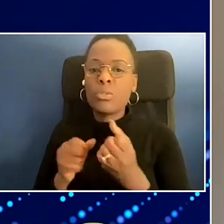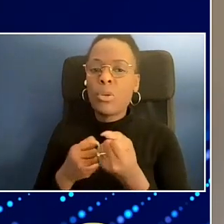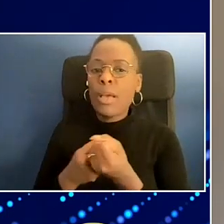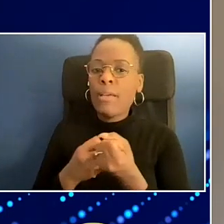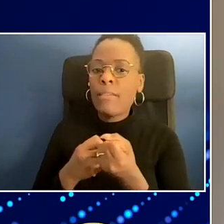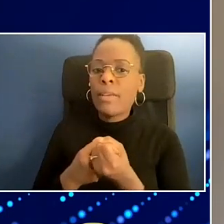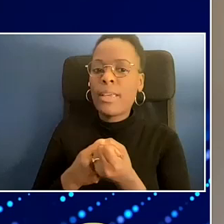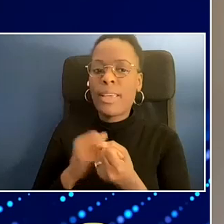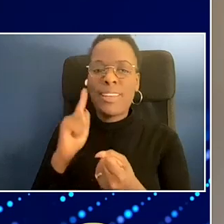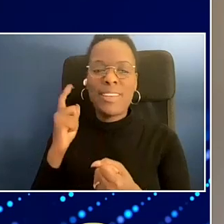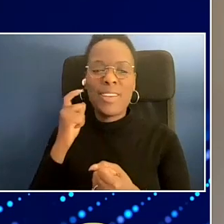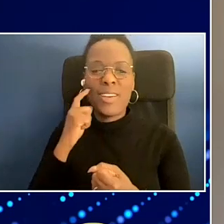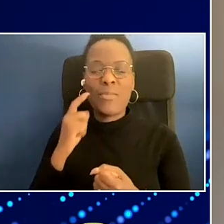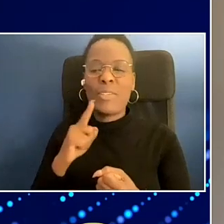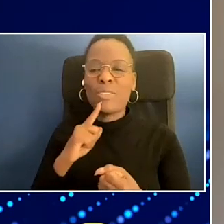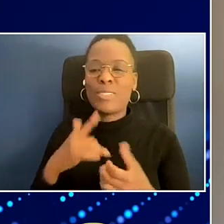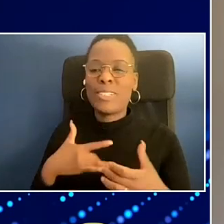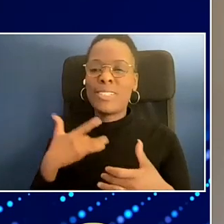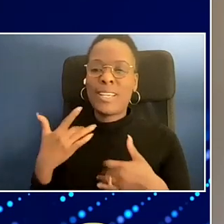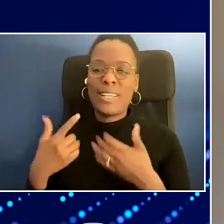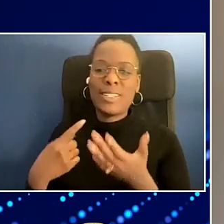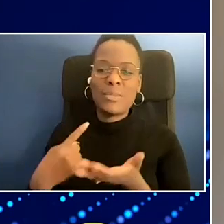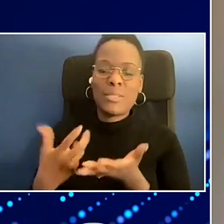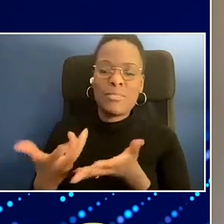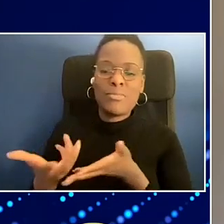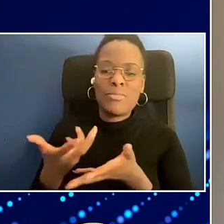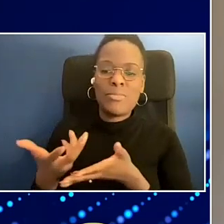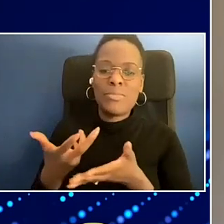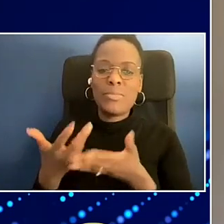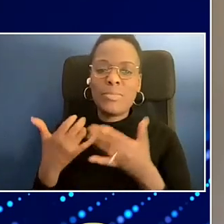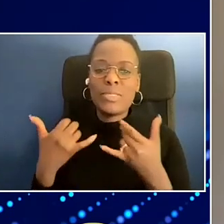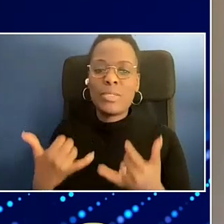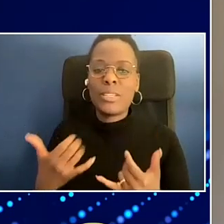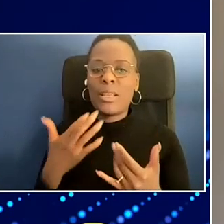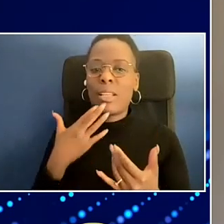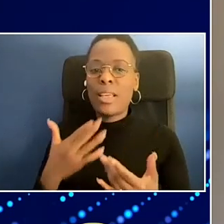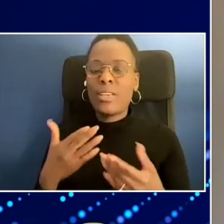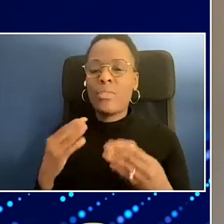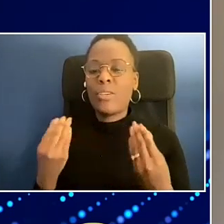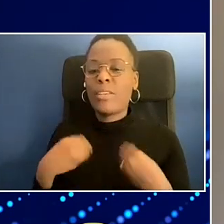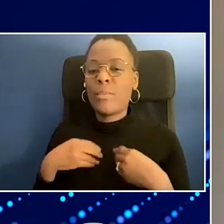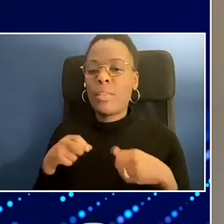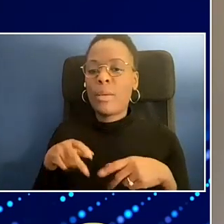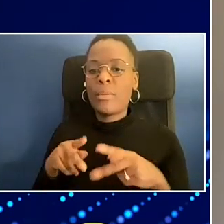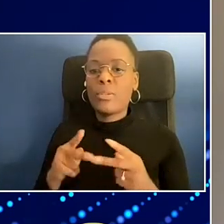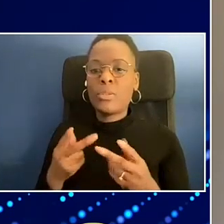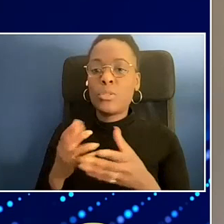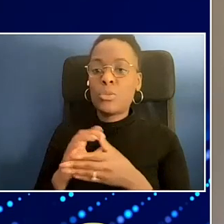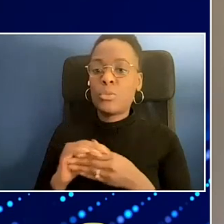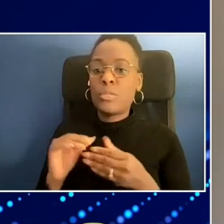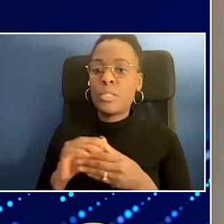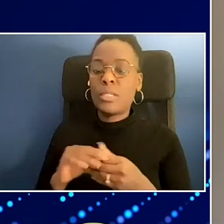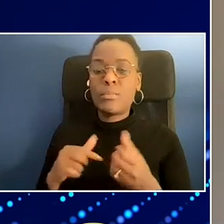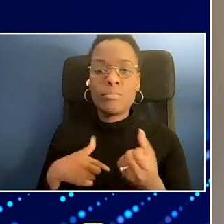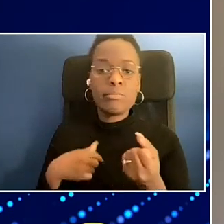really excited to be talking to you today. So thank you for giving me the opportunity to speak. I'm here to express my support for the Department's proposal to shift